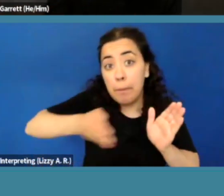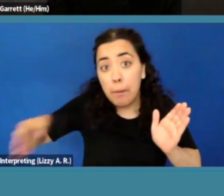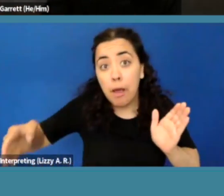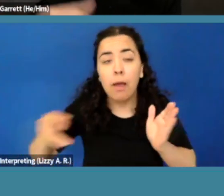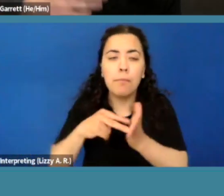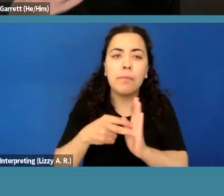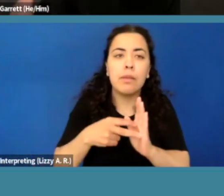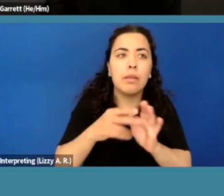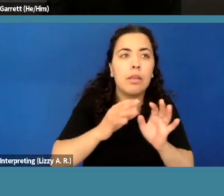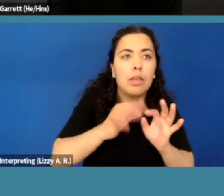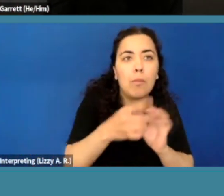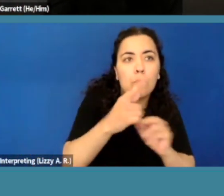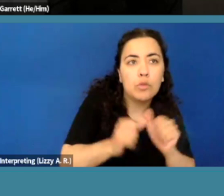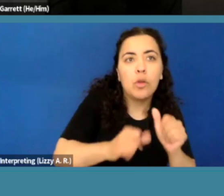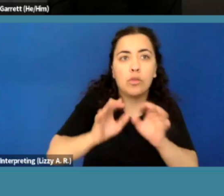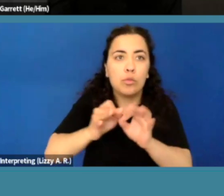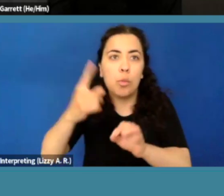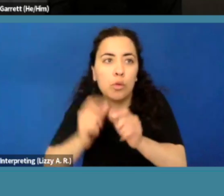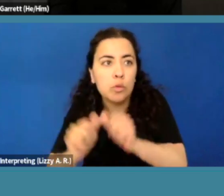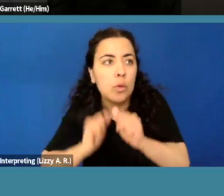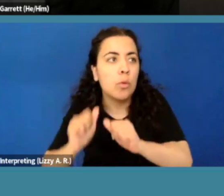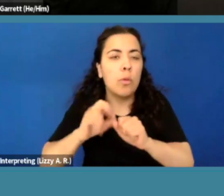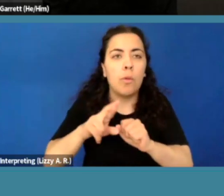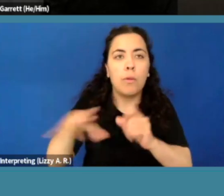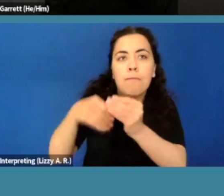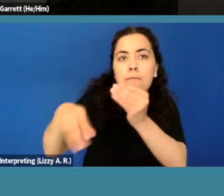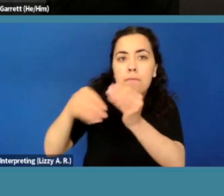one show or adding some of these communication access pieces to one show